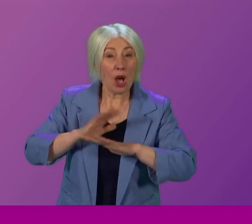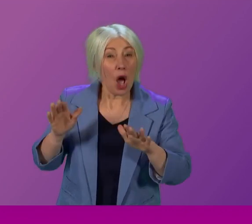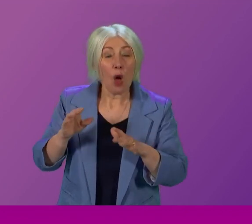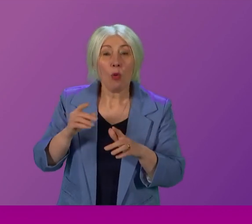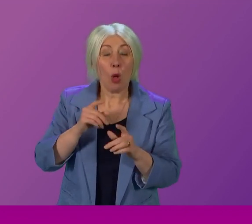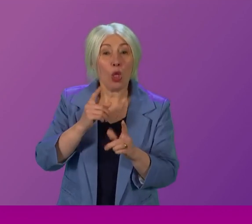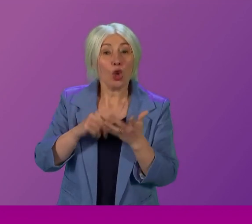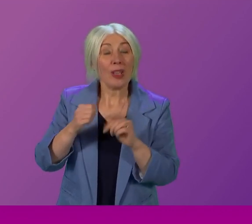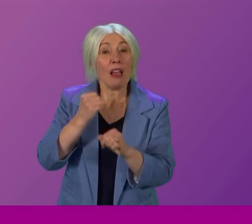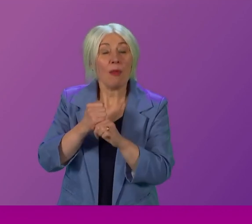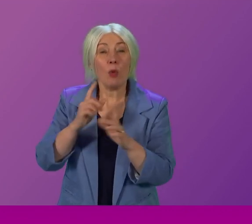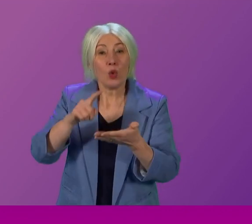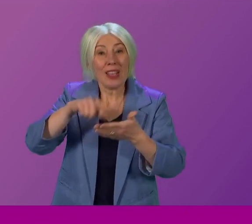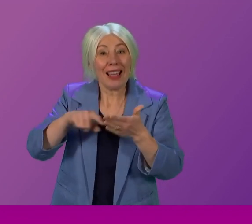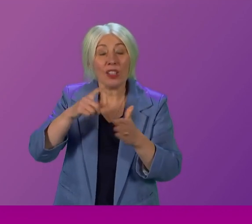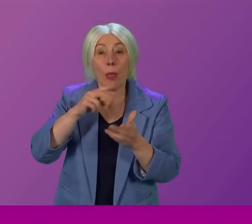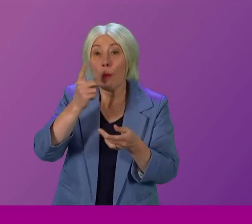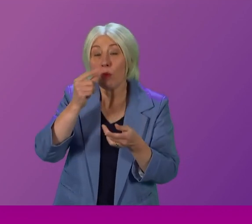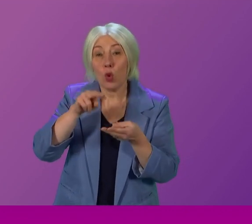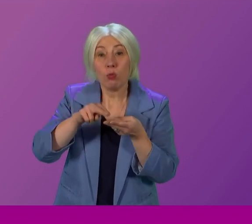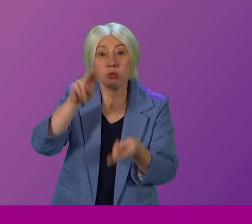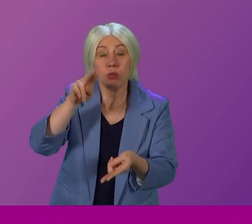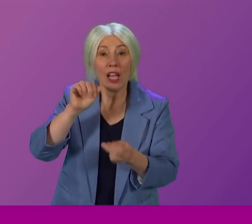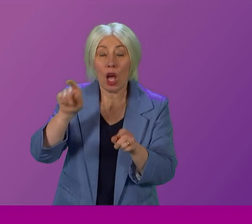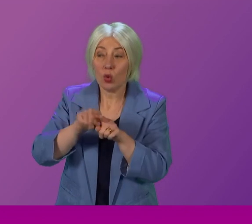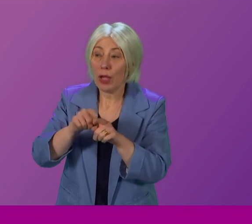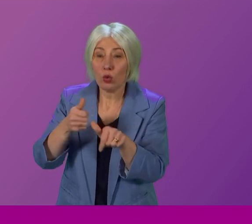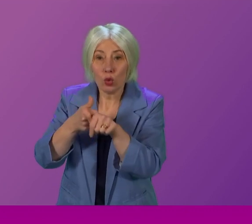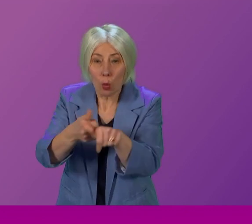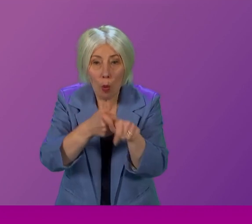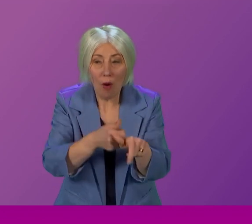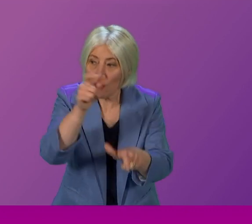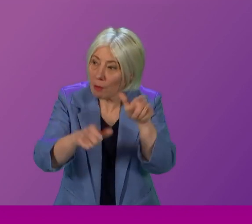proposed rise along with the reduction in support for domestic consumers.